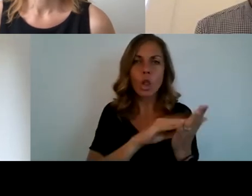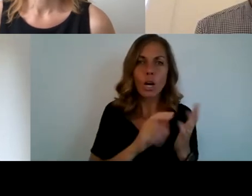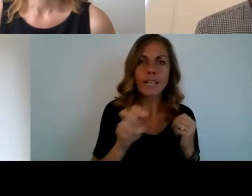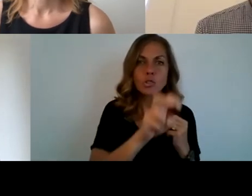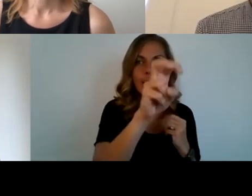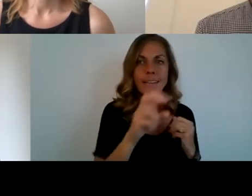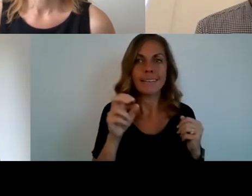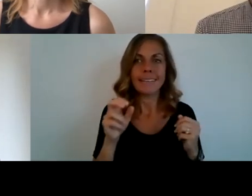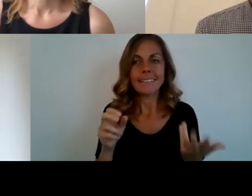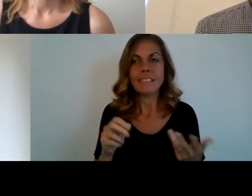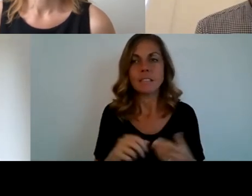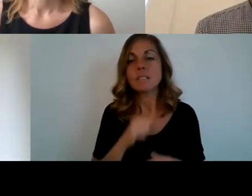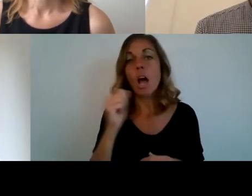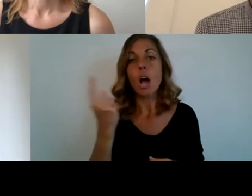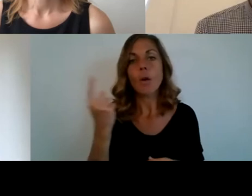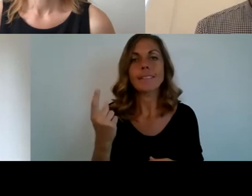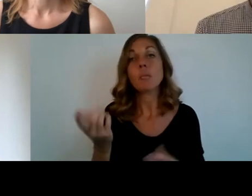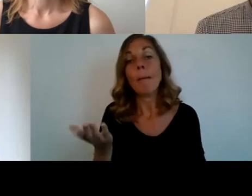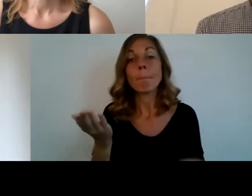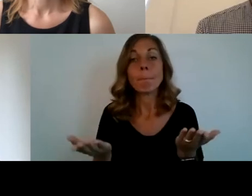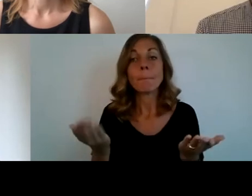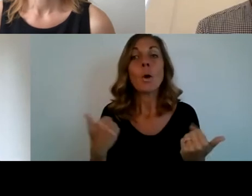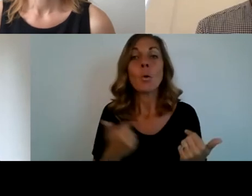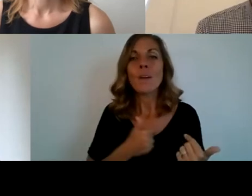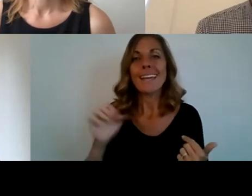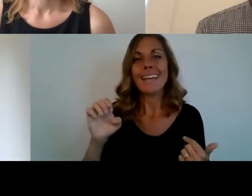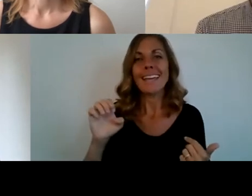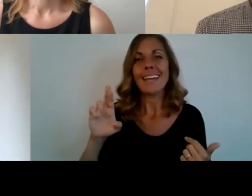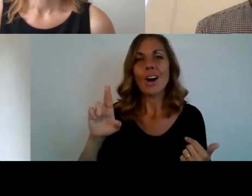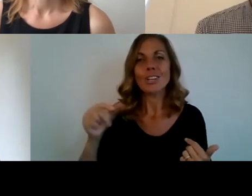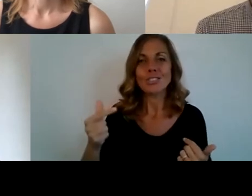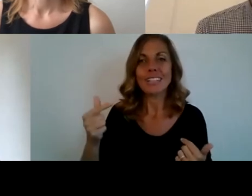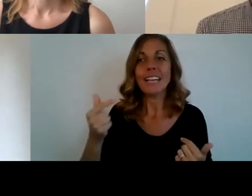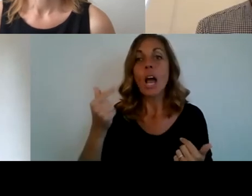not always like we laugh about in the world of ERGs, it's not always food, fun and famous